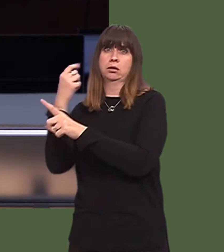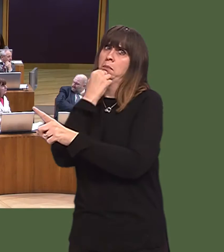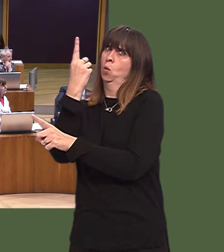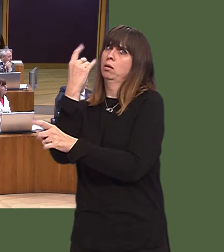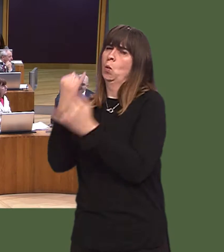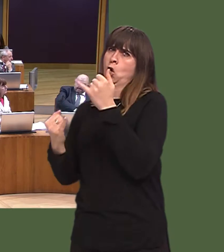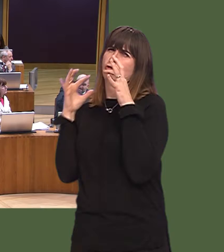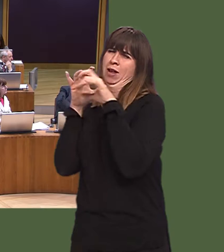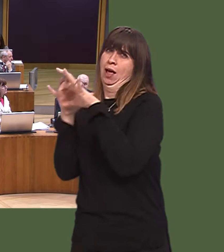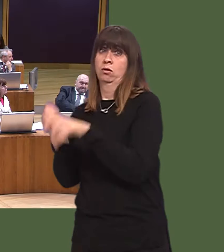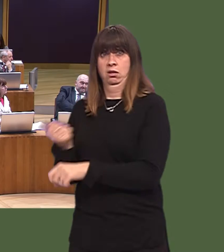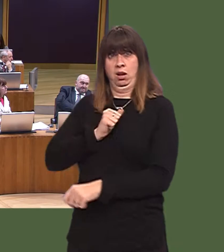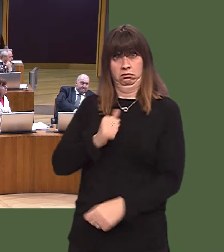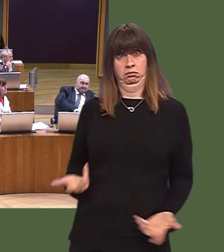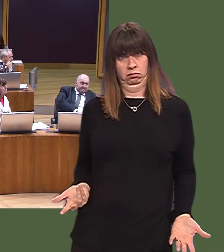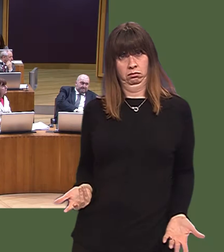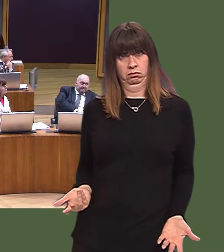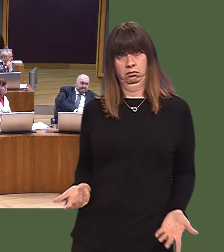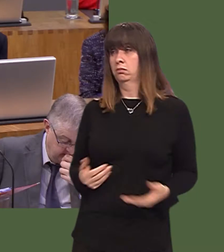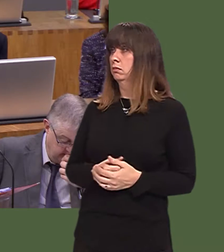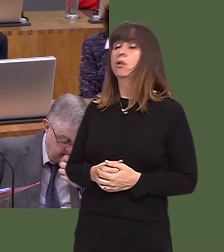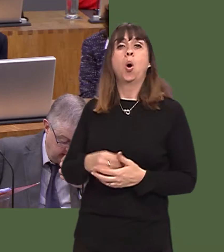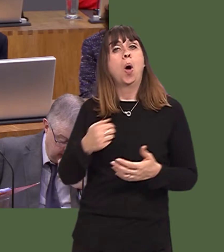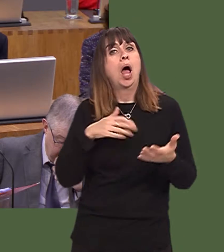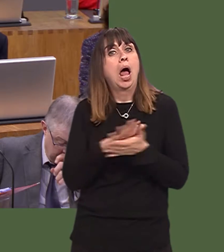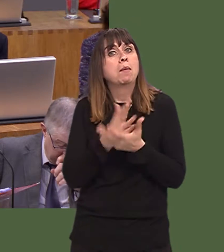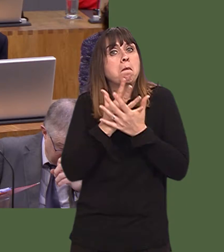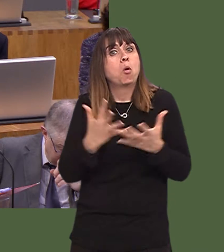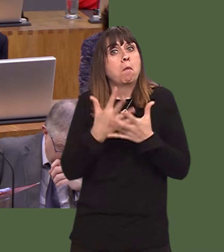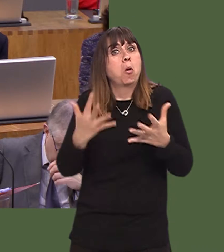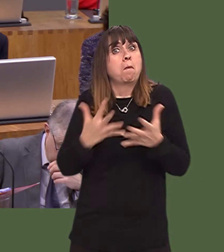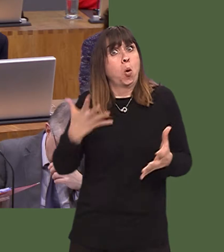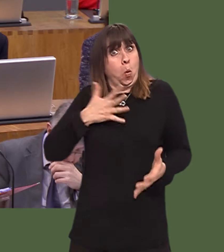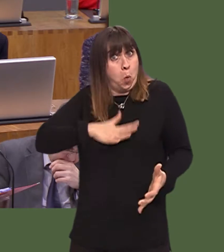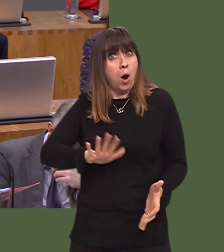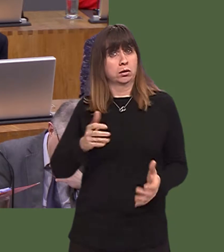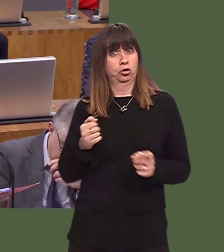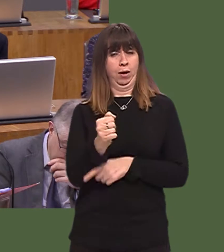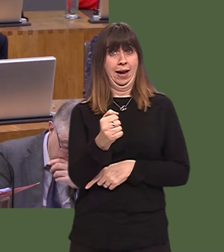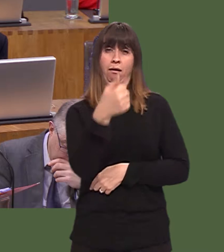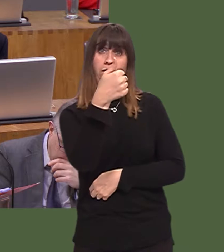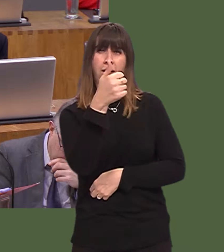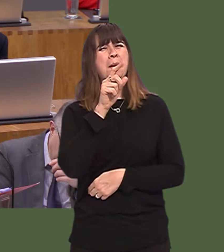Carwyn Jones: Iím glad that the growth is increasing, but the leader of Plaid Cymru doesnít mention the metro.